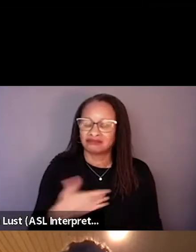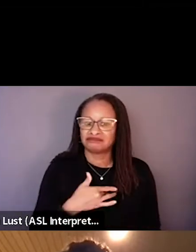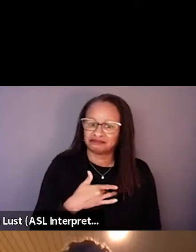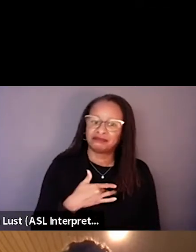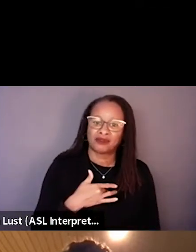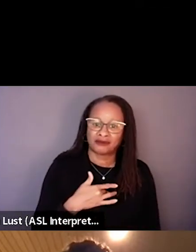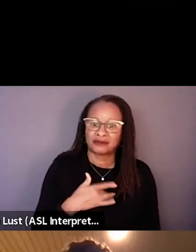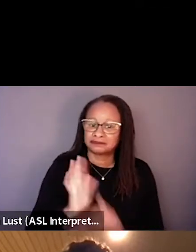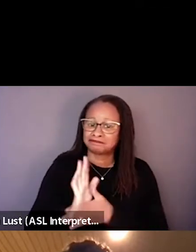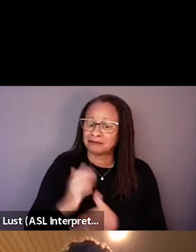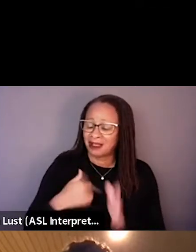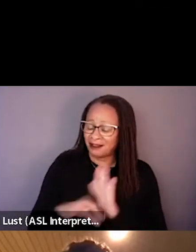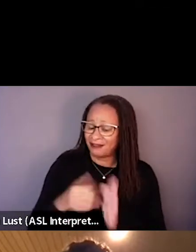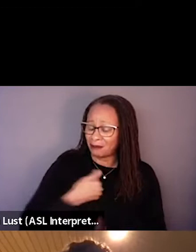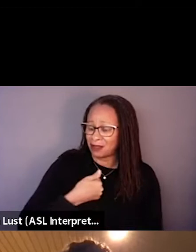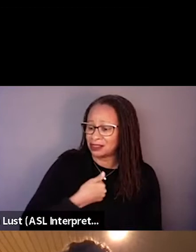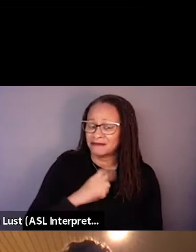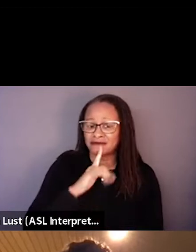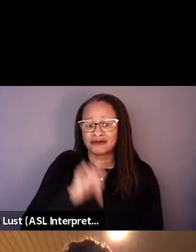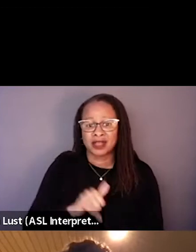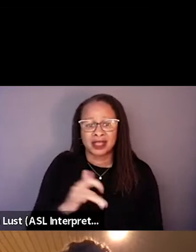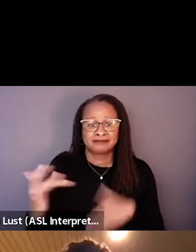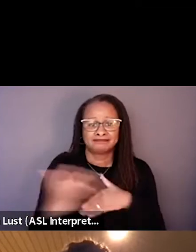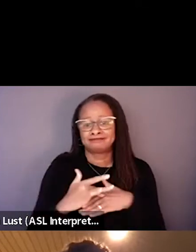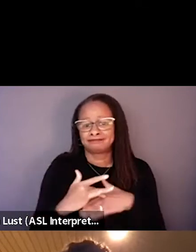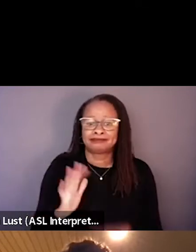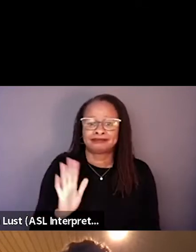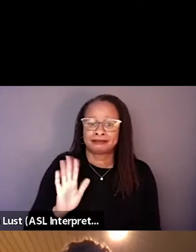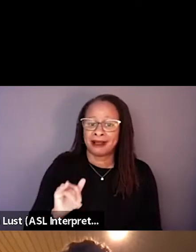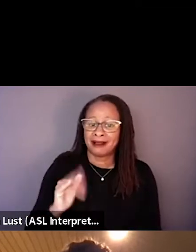I found myself really touched by the experience reminding me